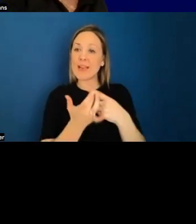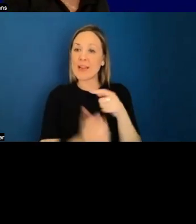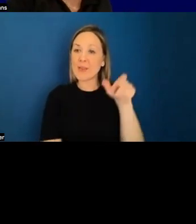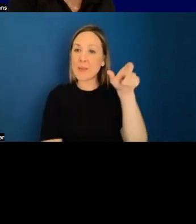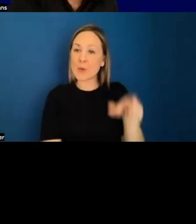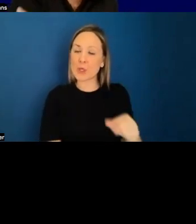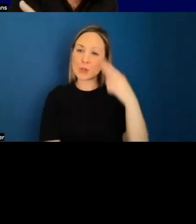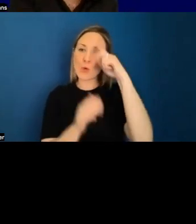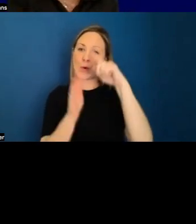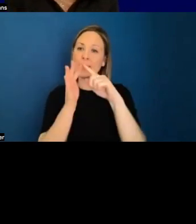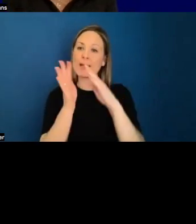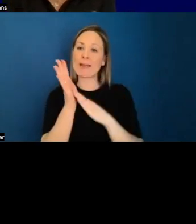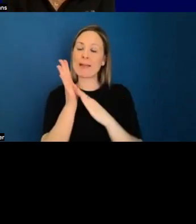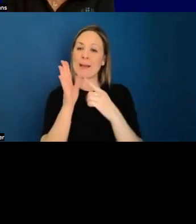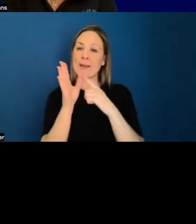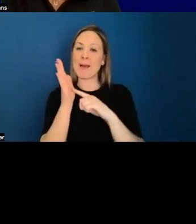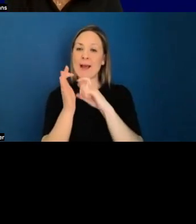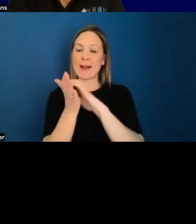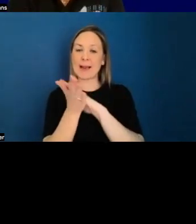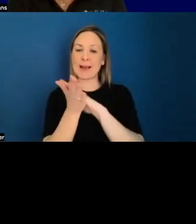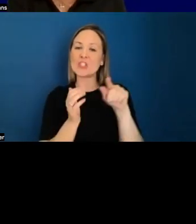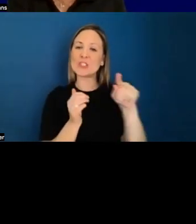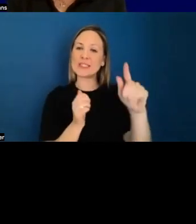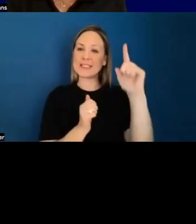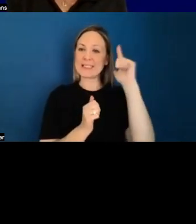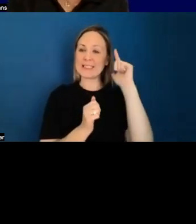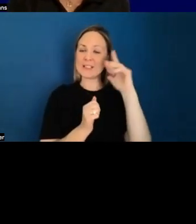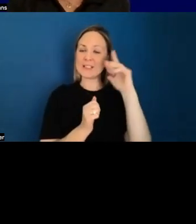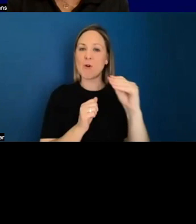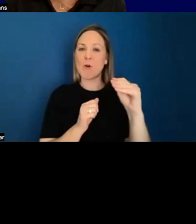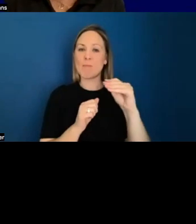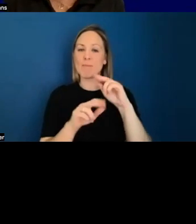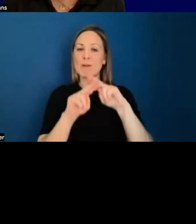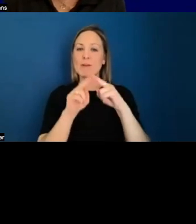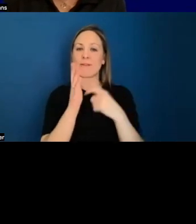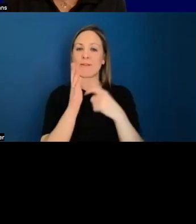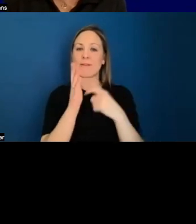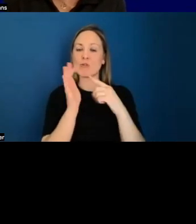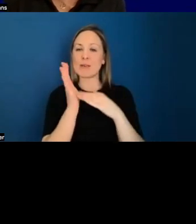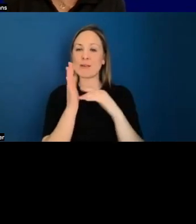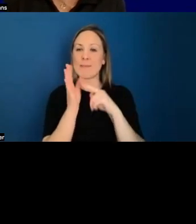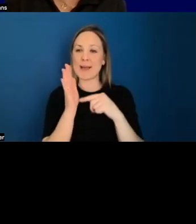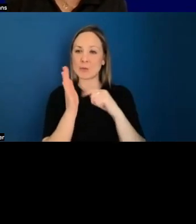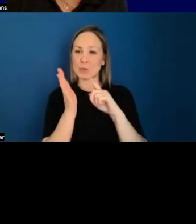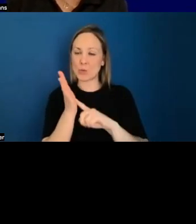who is an outreach teacher from Freemantles in the UK and she talks about individuals finding